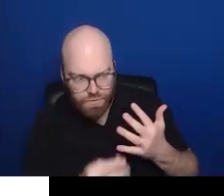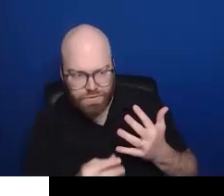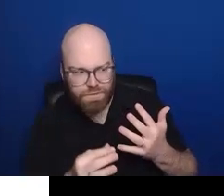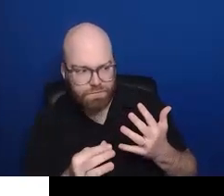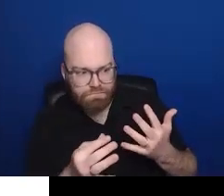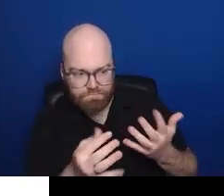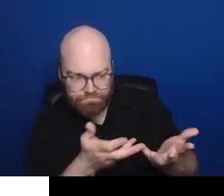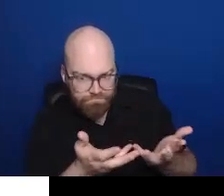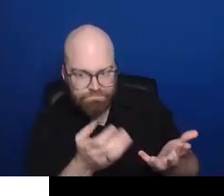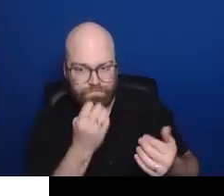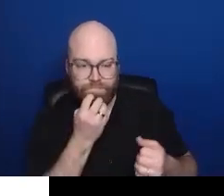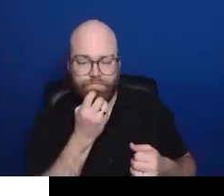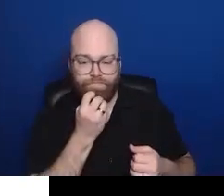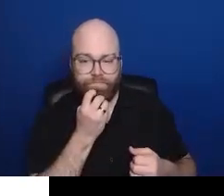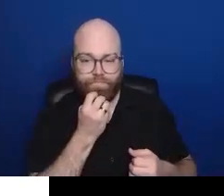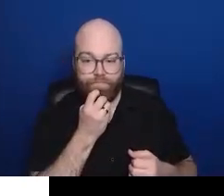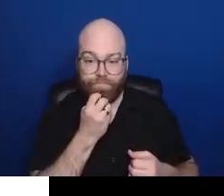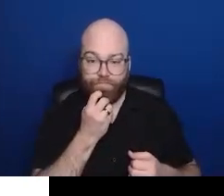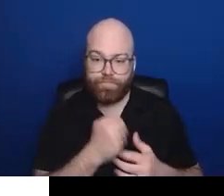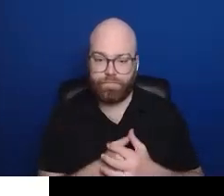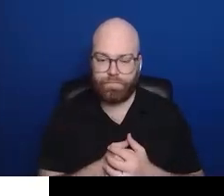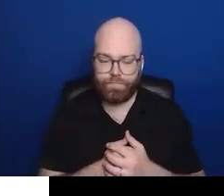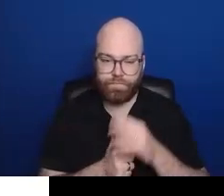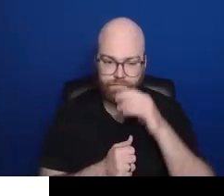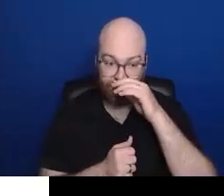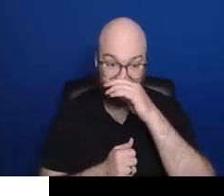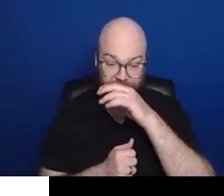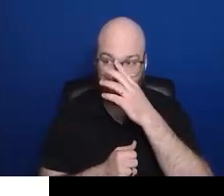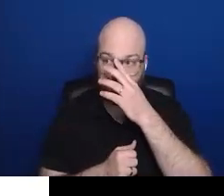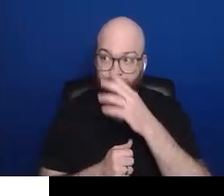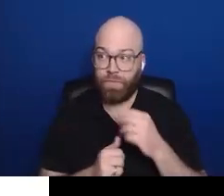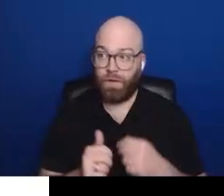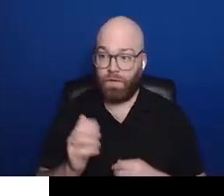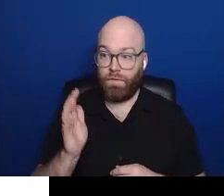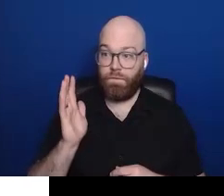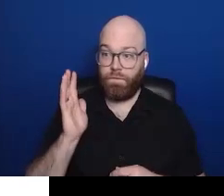Like I mentioned before, we used to provide a DACA filing assistance fee.